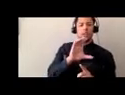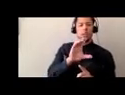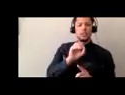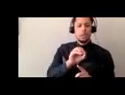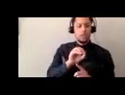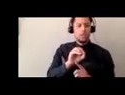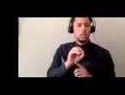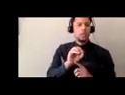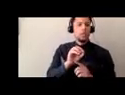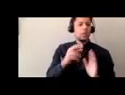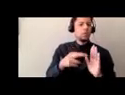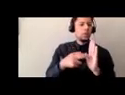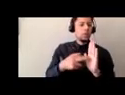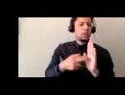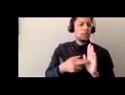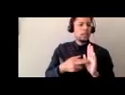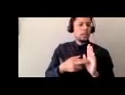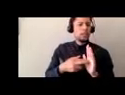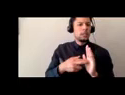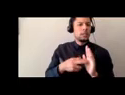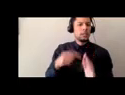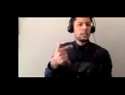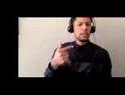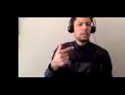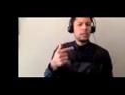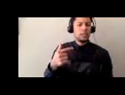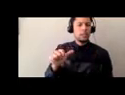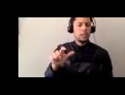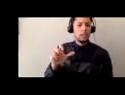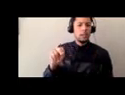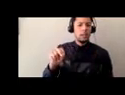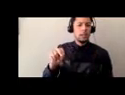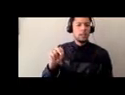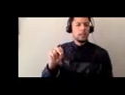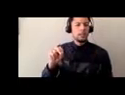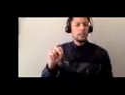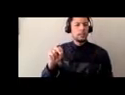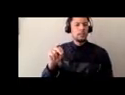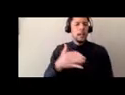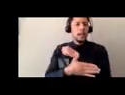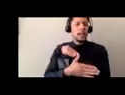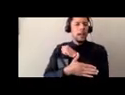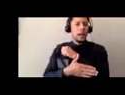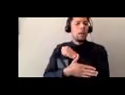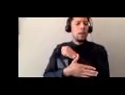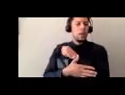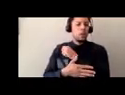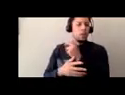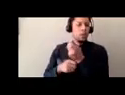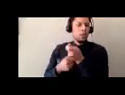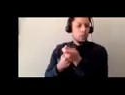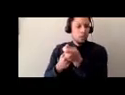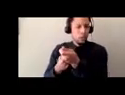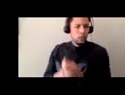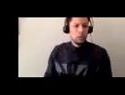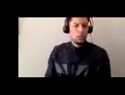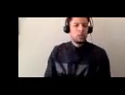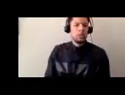And that would also be [indiscernible].